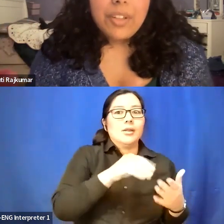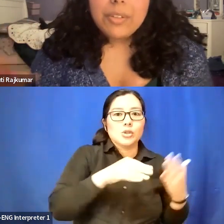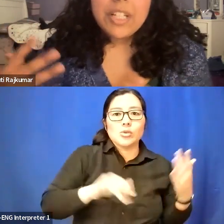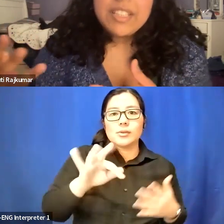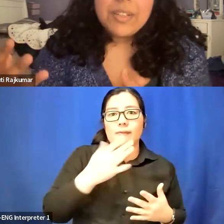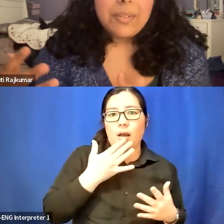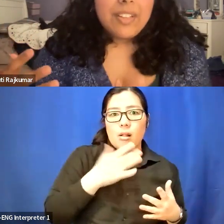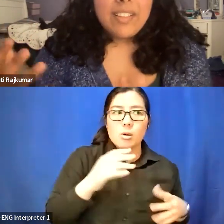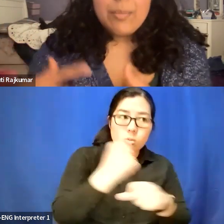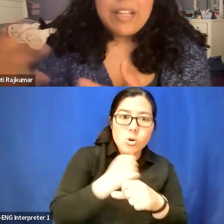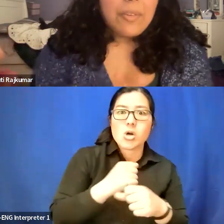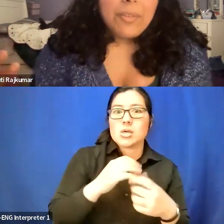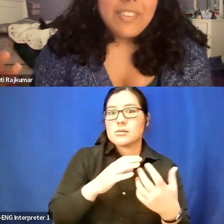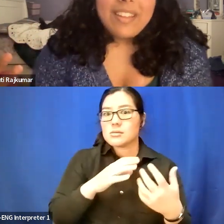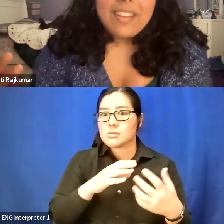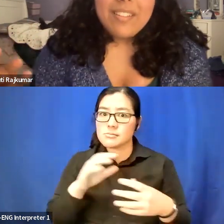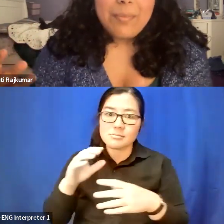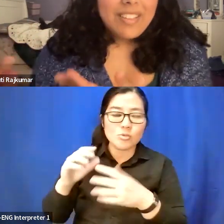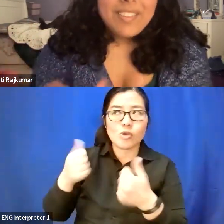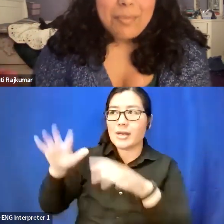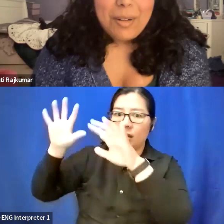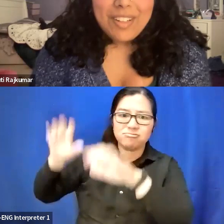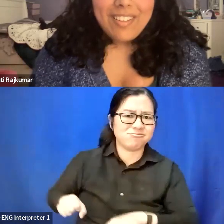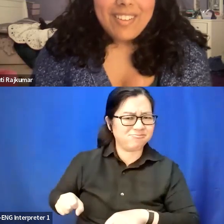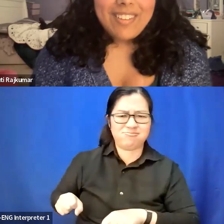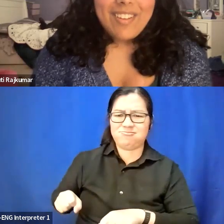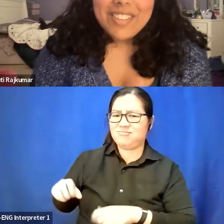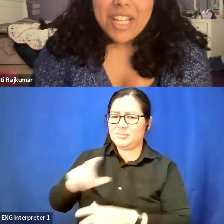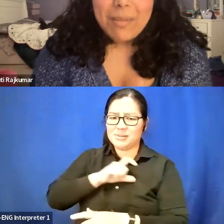You know, trying to dismantle the police department on the college campus.